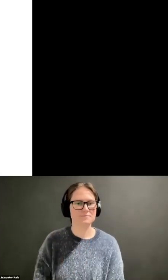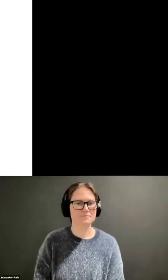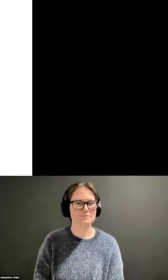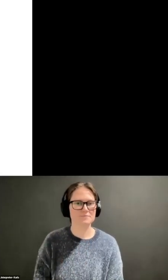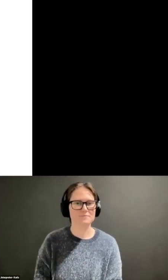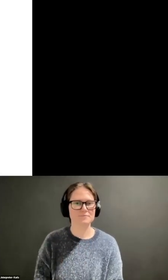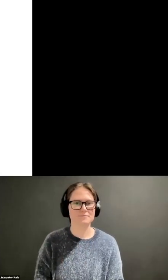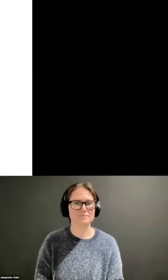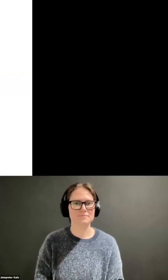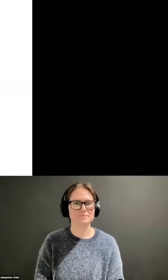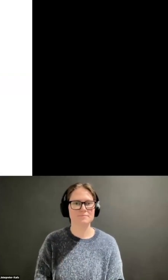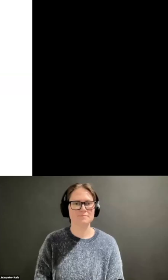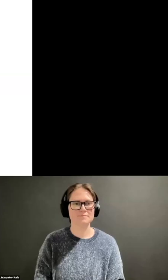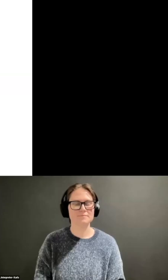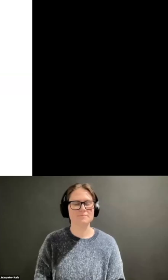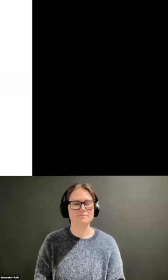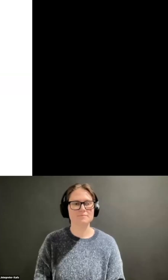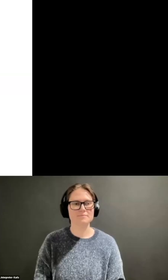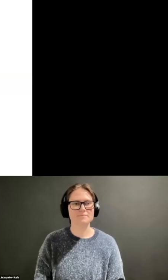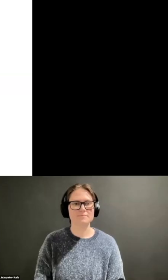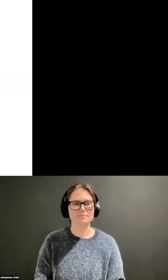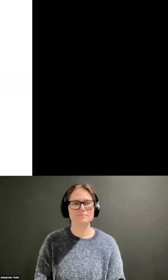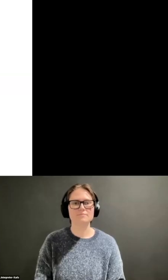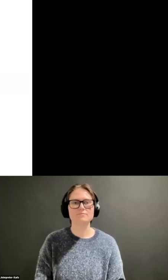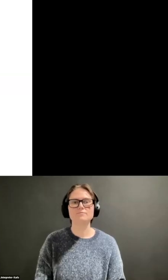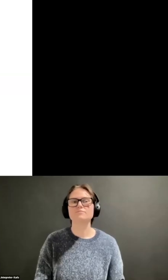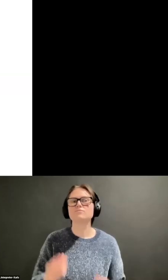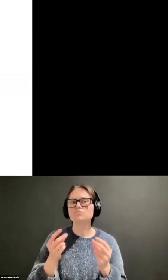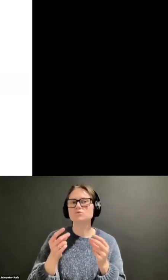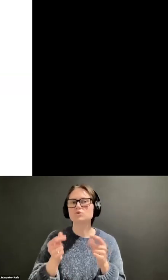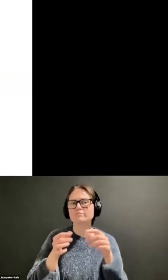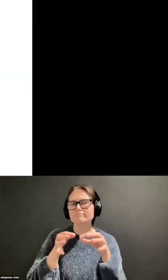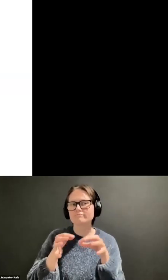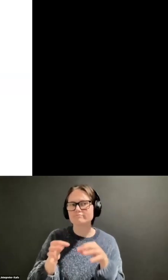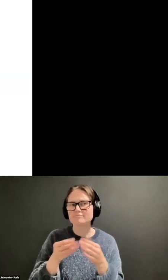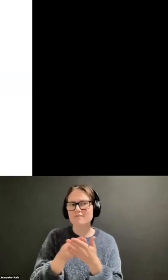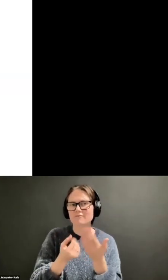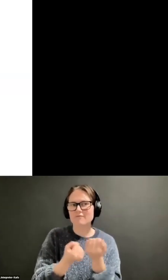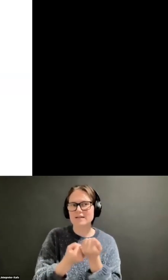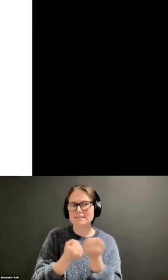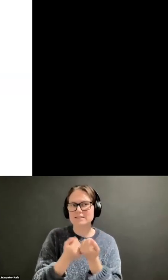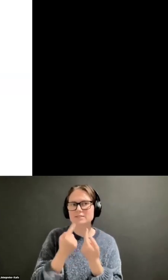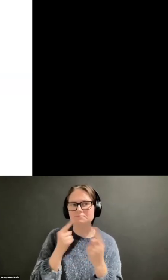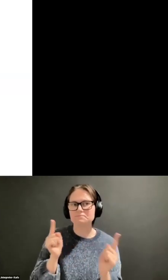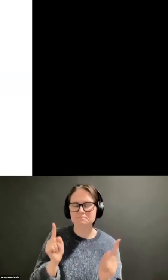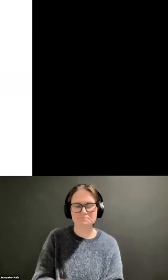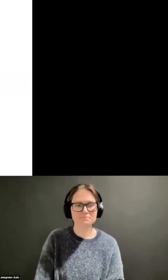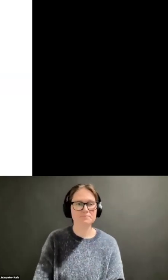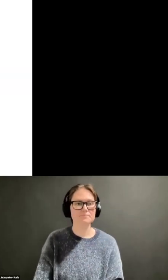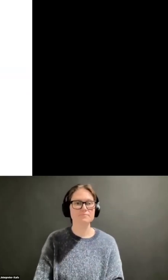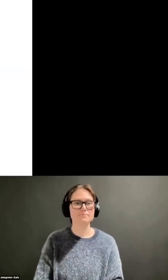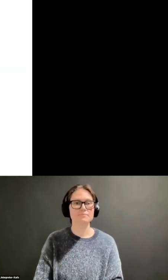Along those same lines, just a quick funding disclosure. While the contents of this presentation